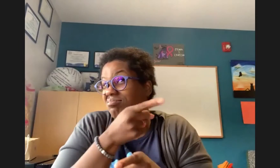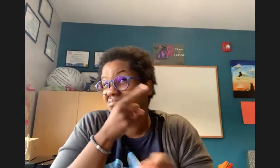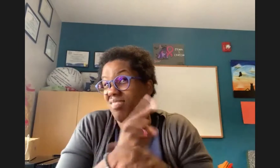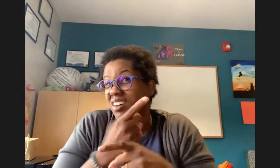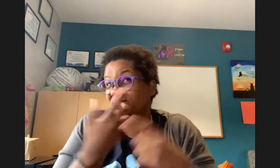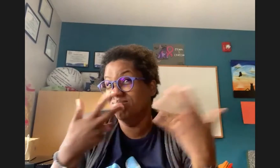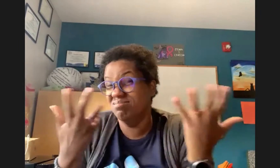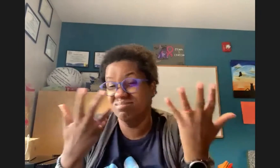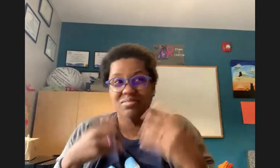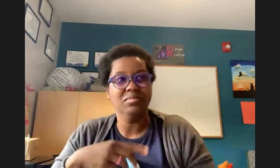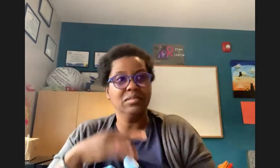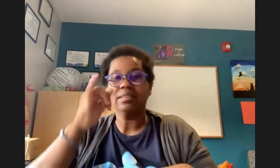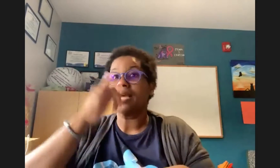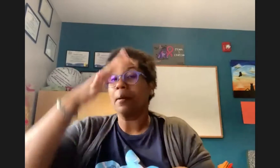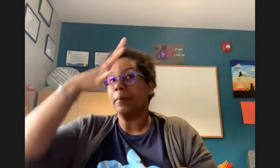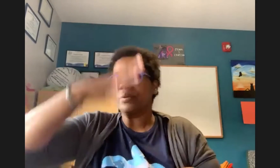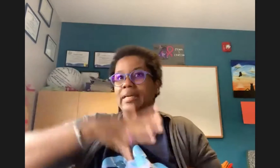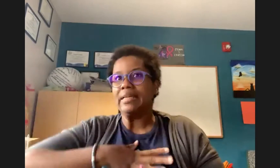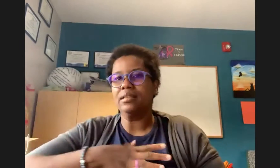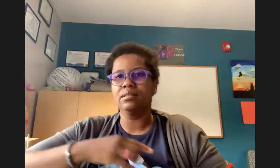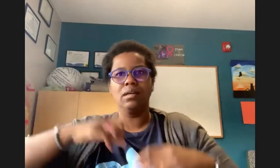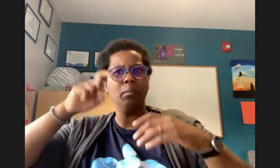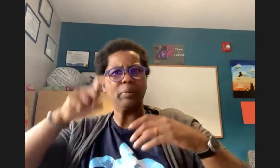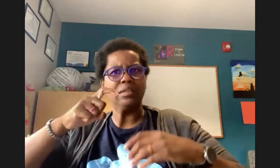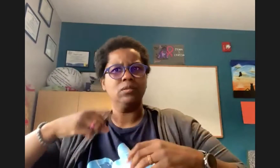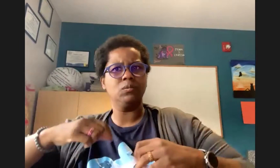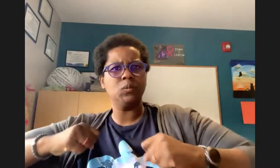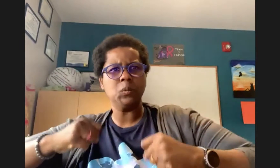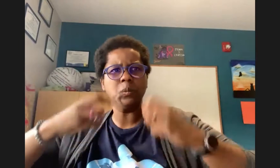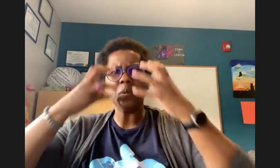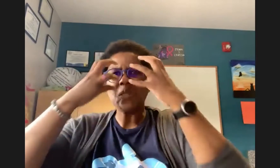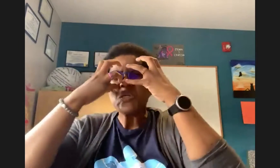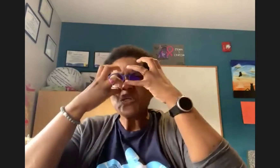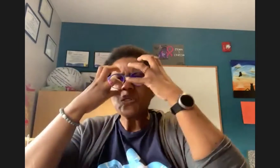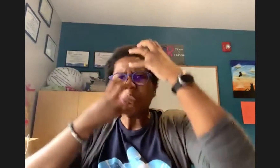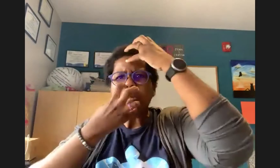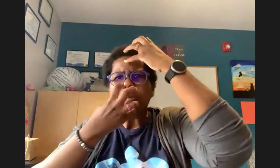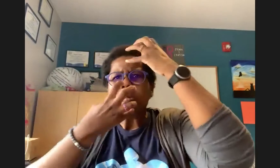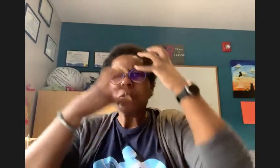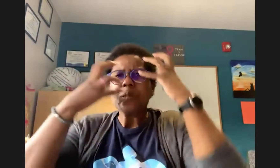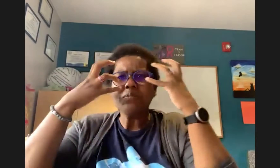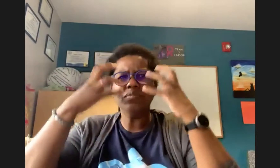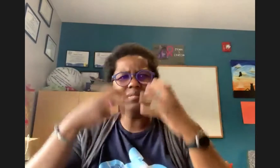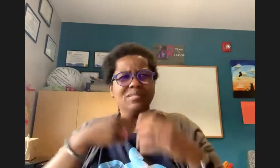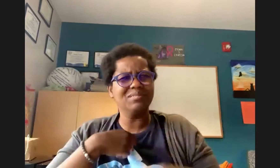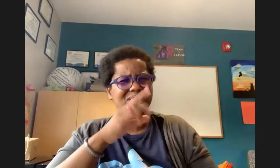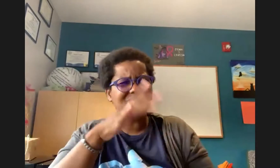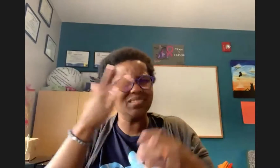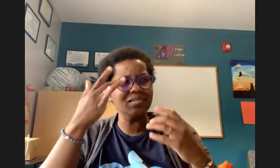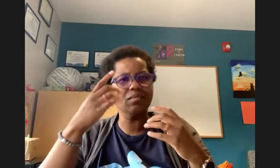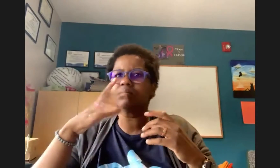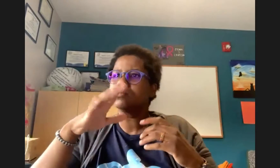But that wasn't the point. And then we looked at the men and how the men stood in their confidence pose,